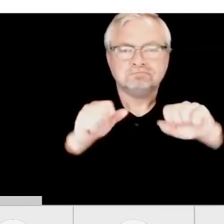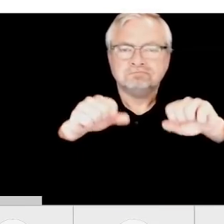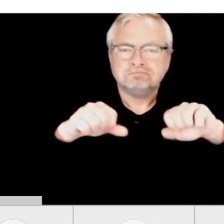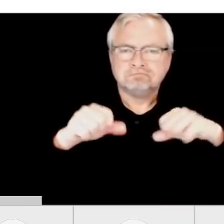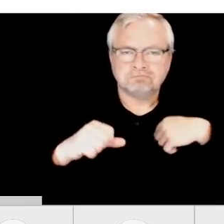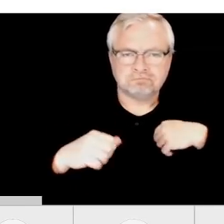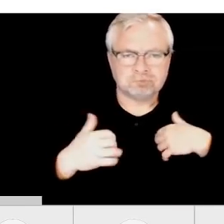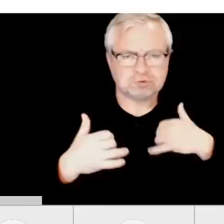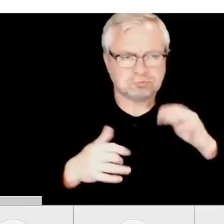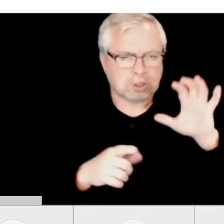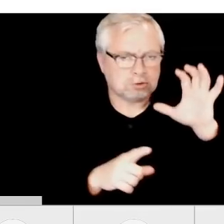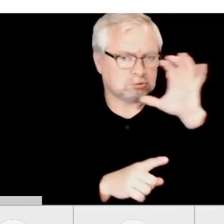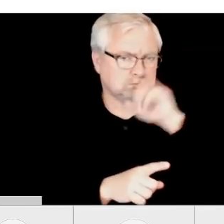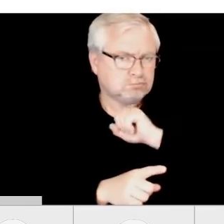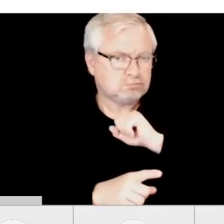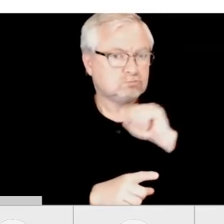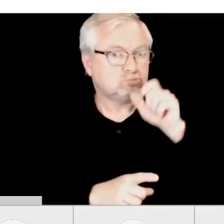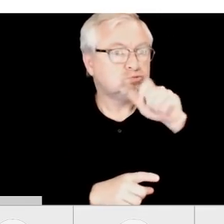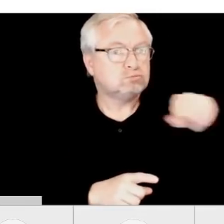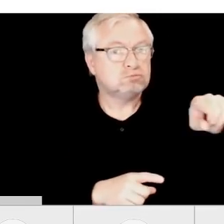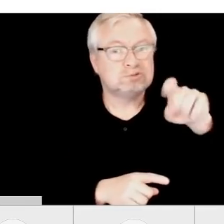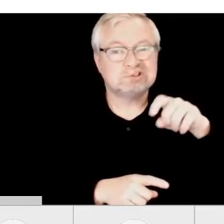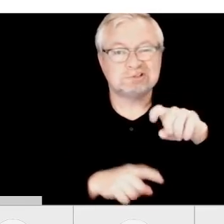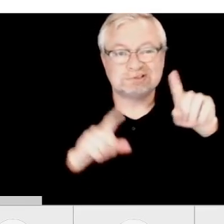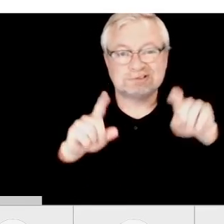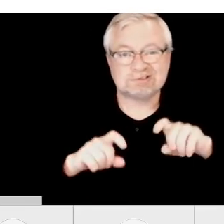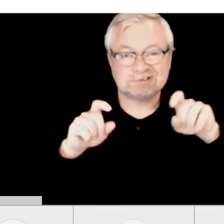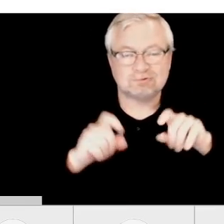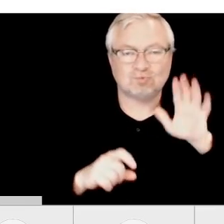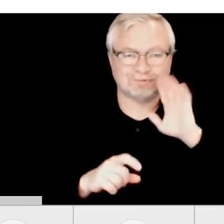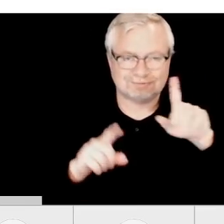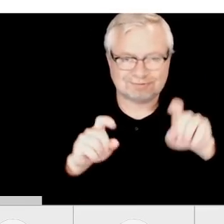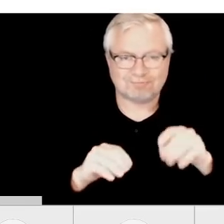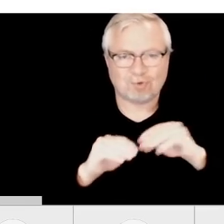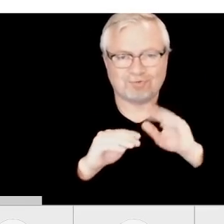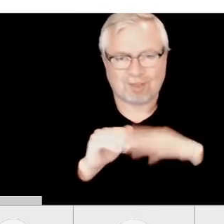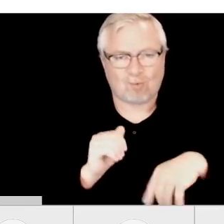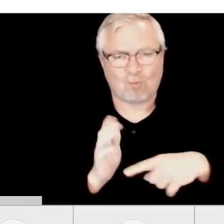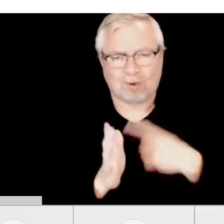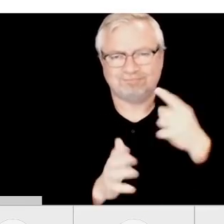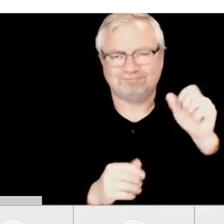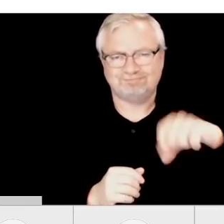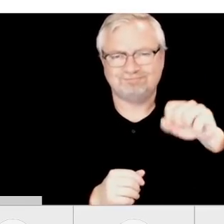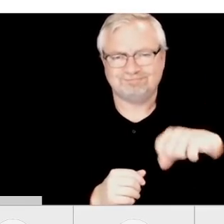will be tested more than once, particularly in the expanded long-term